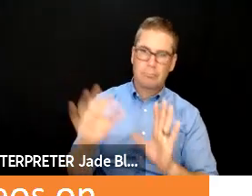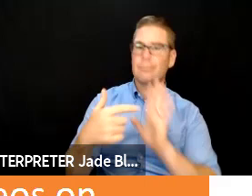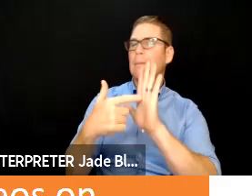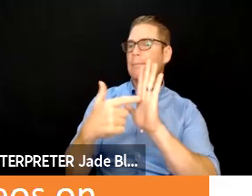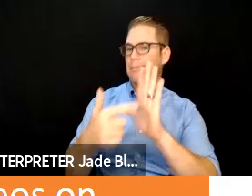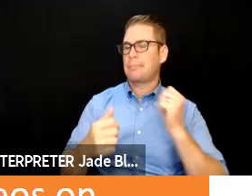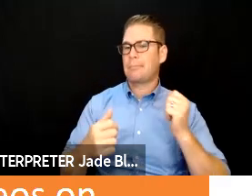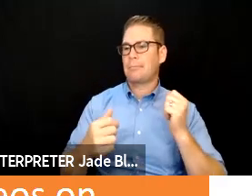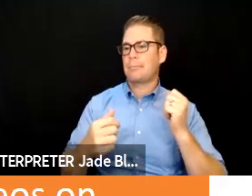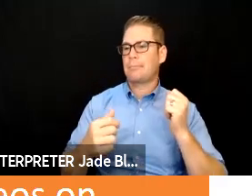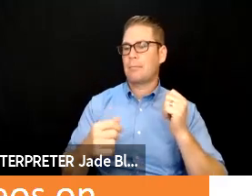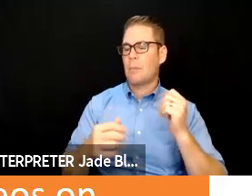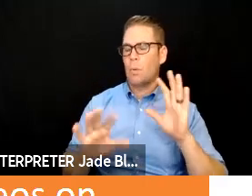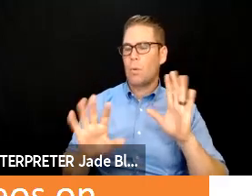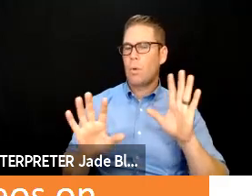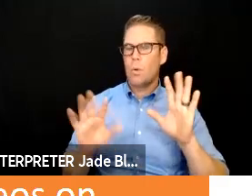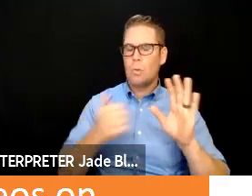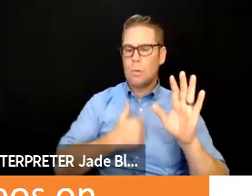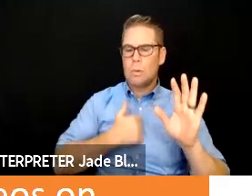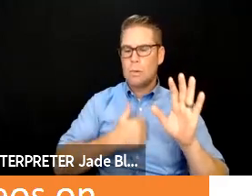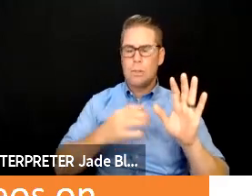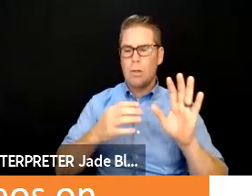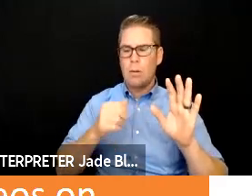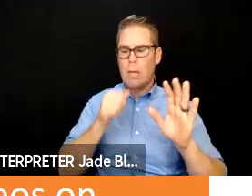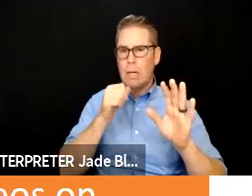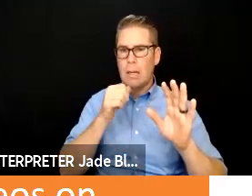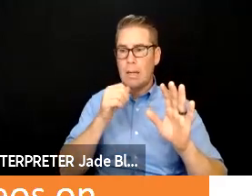Sally Potter: Or I'm sorry, Don doesn't necessarily have to be open. So examples of